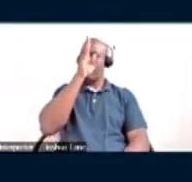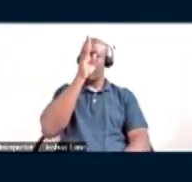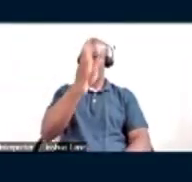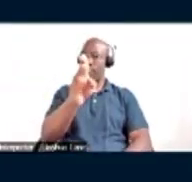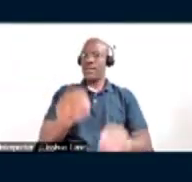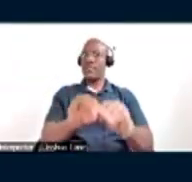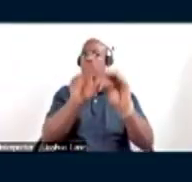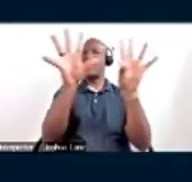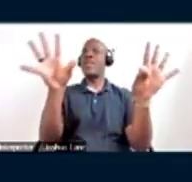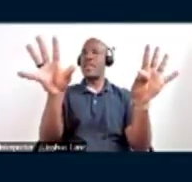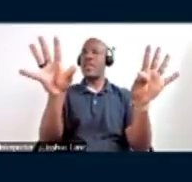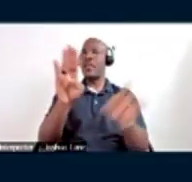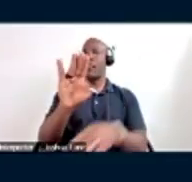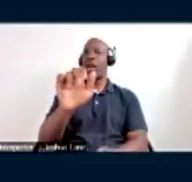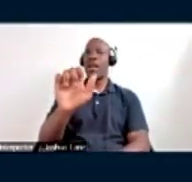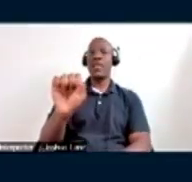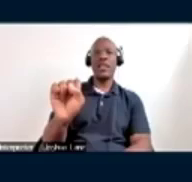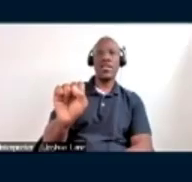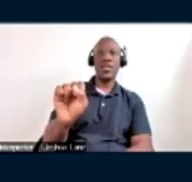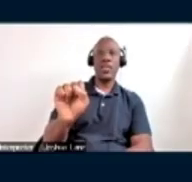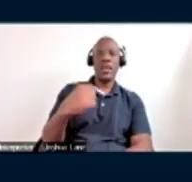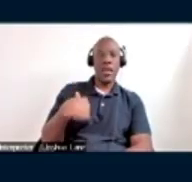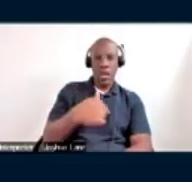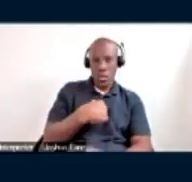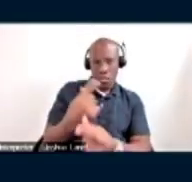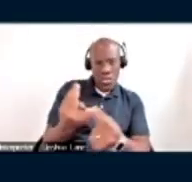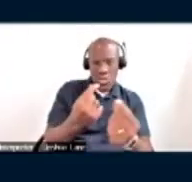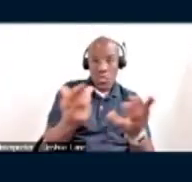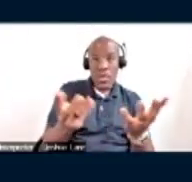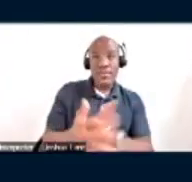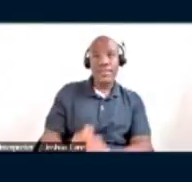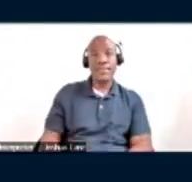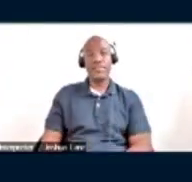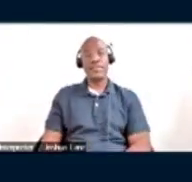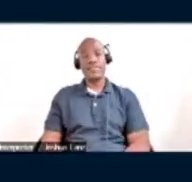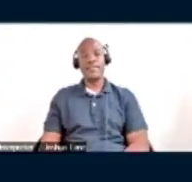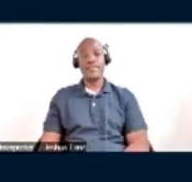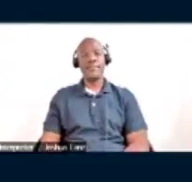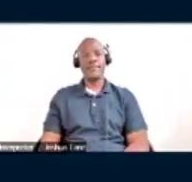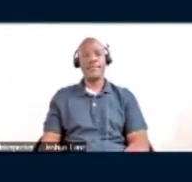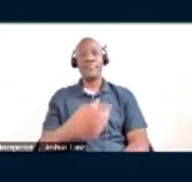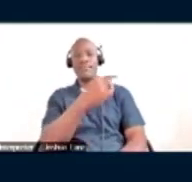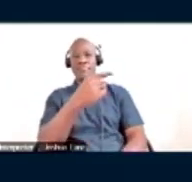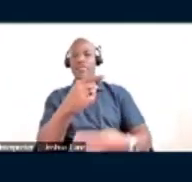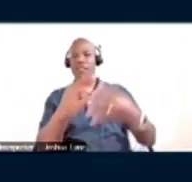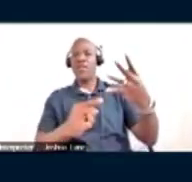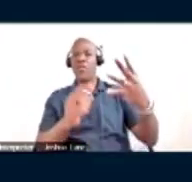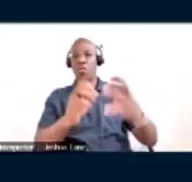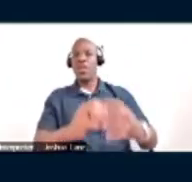So, what can you do about it? These are the initiatives. So, one of the things that we're looking at